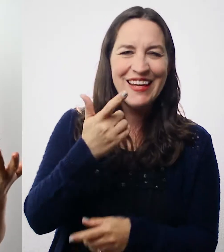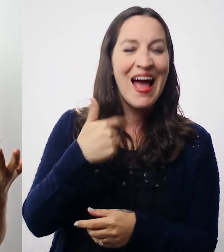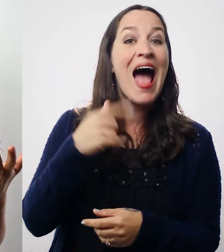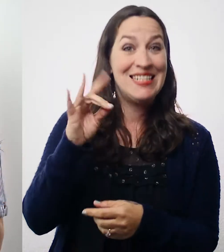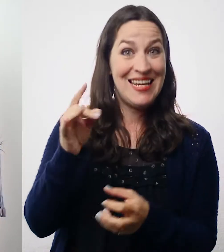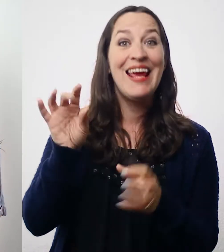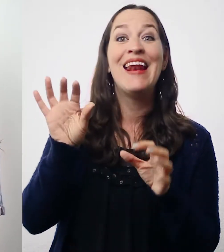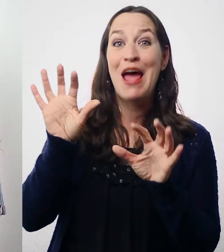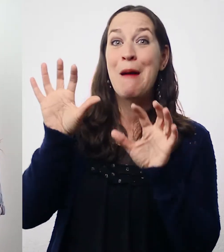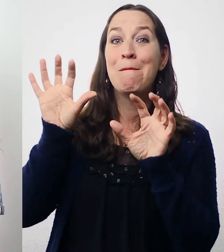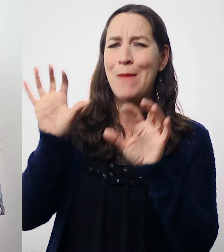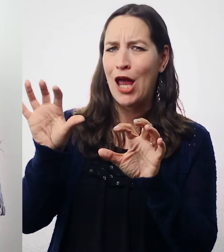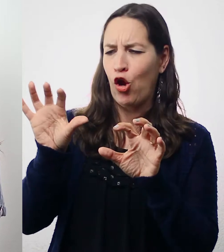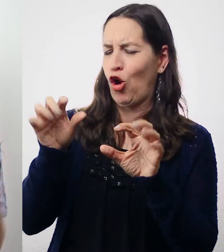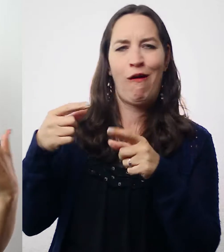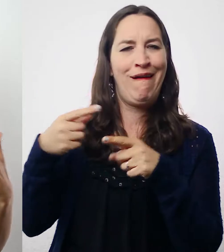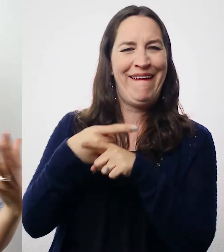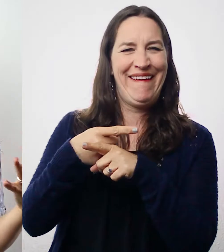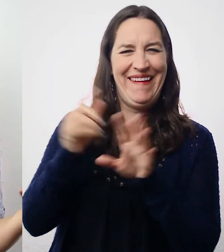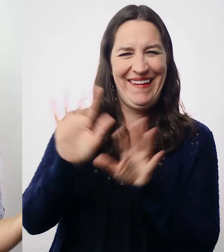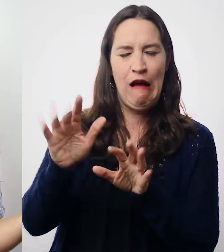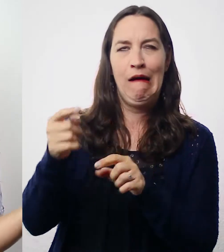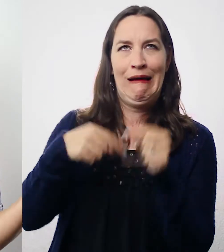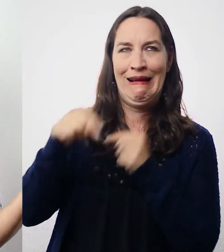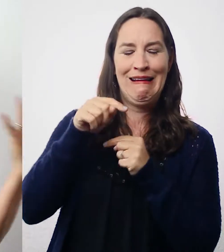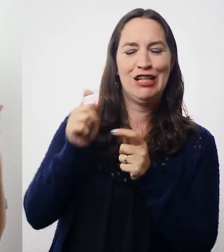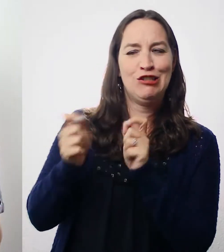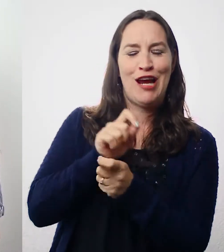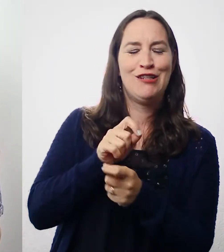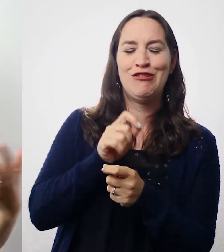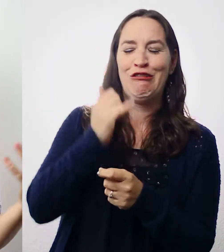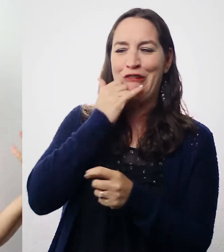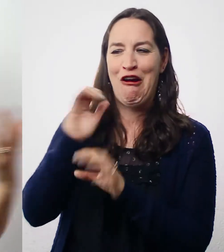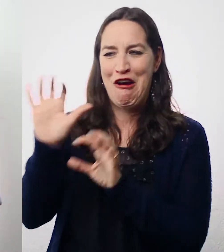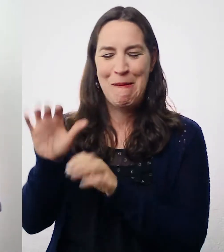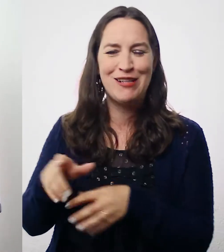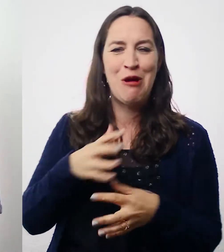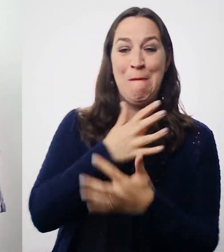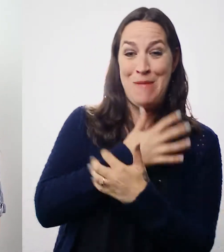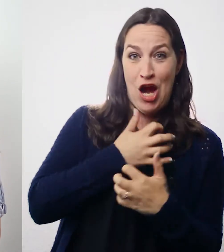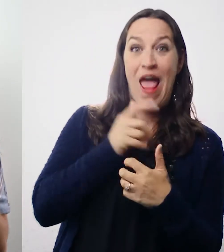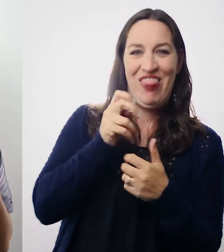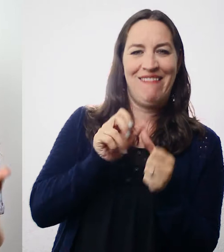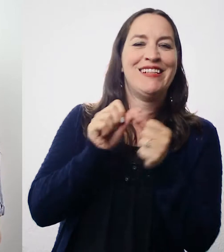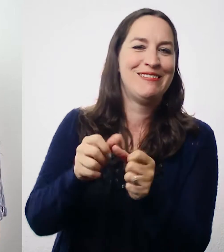I produced the sign incorrectly, and so then I had to catch back up, change it to "bear" and move on.